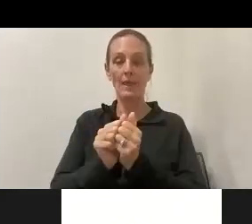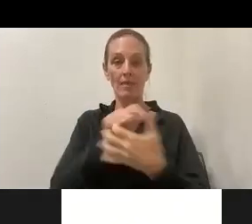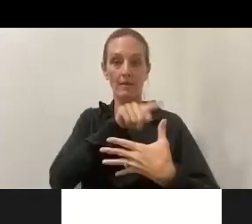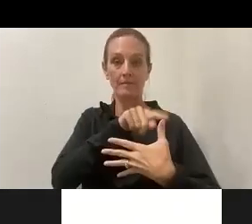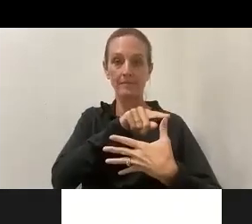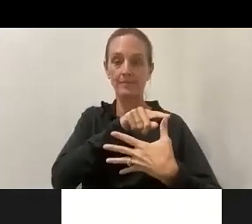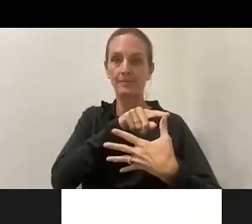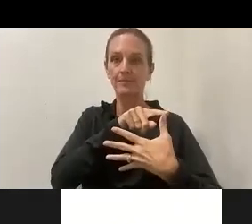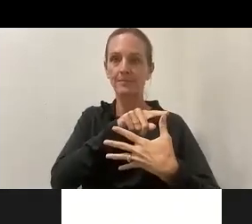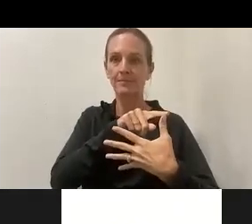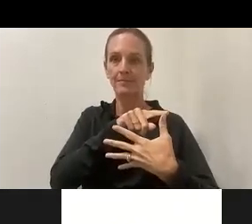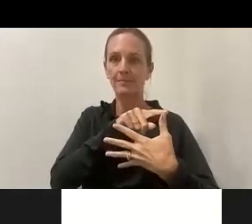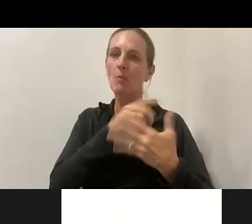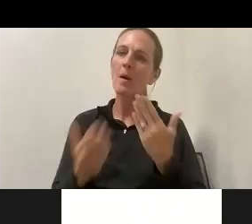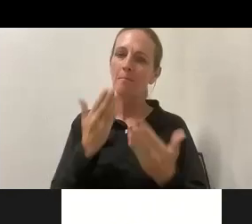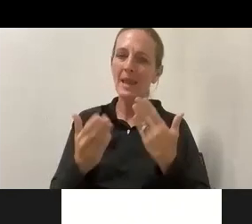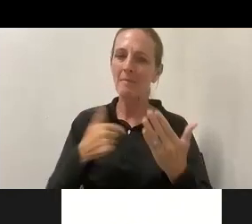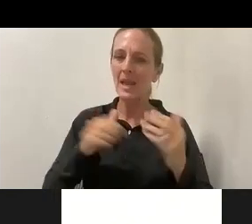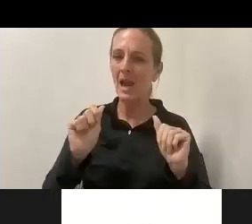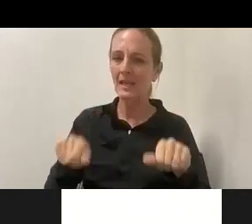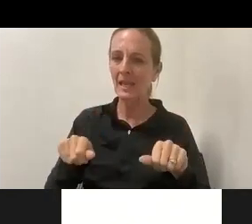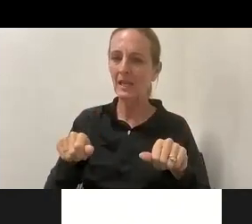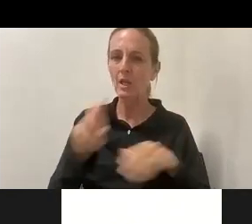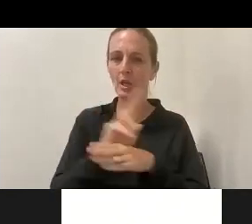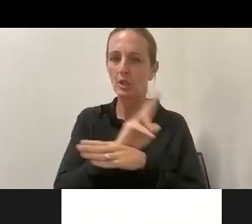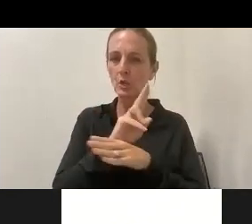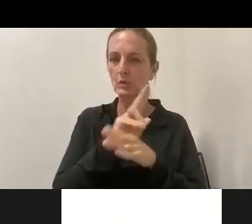let’s see maybe I can use Haida language as an example because I’ve written proposals for the